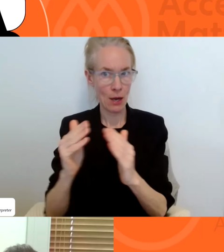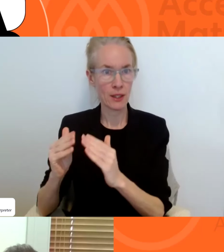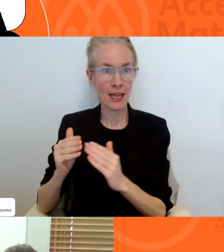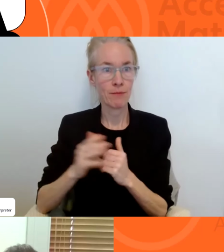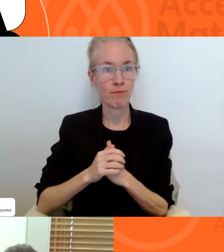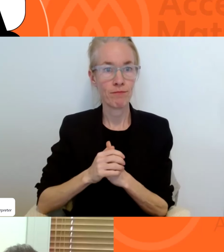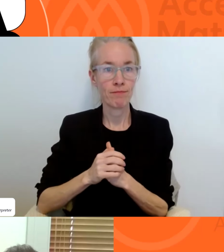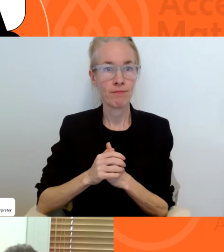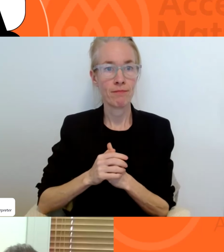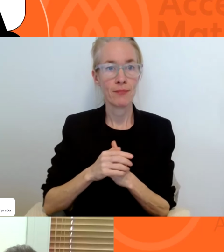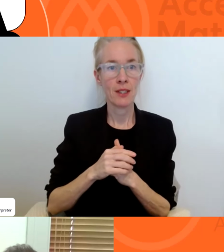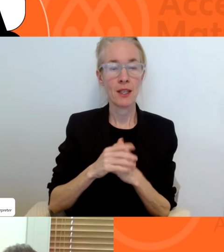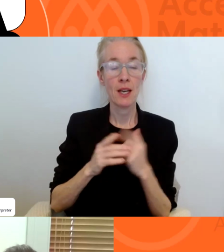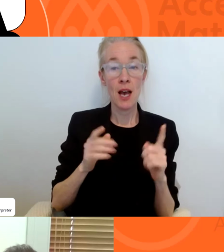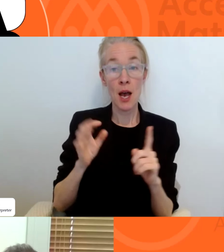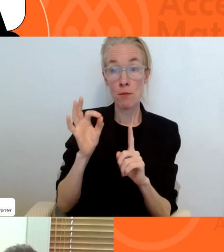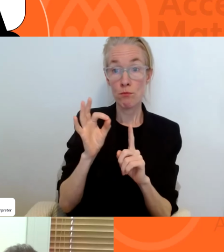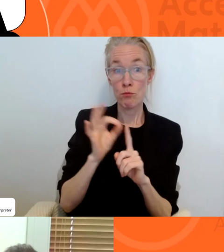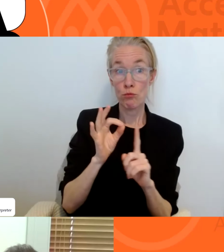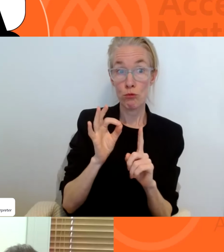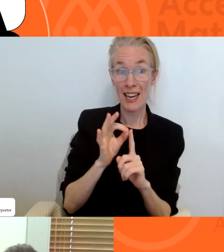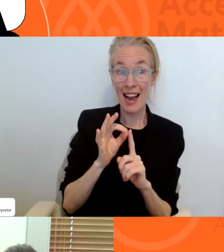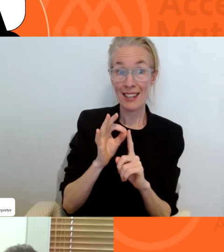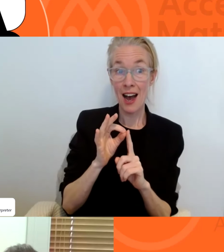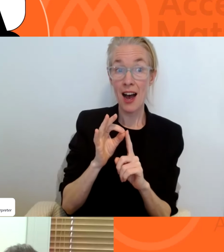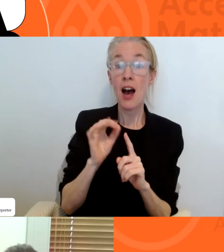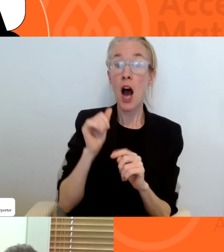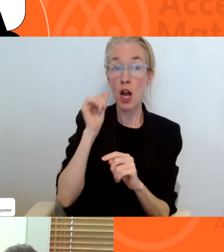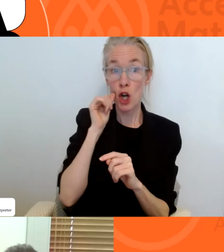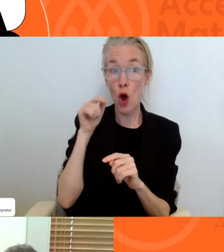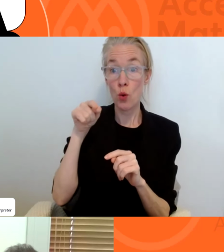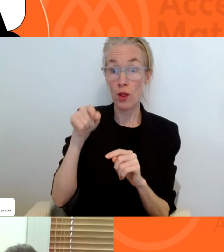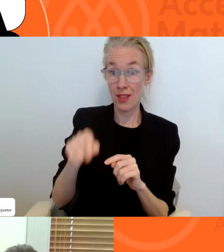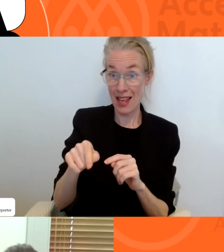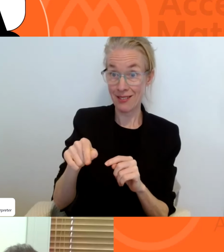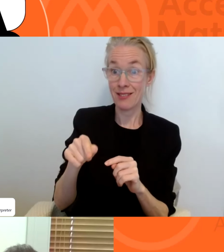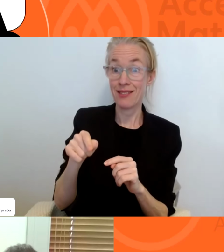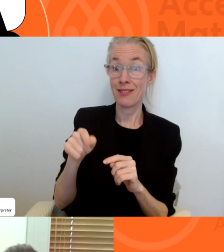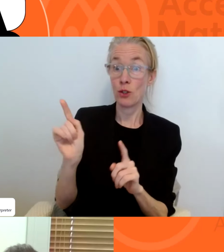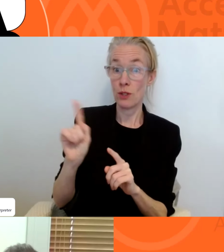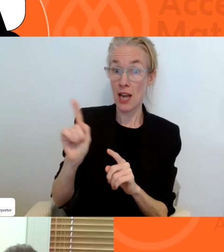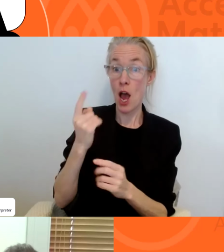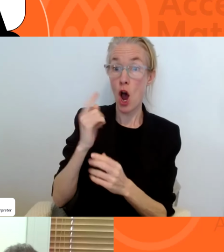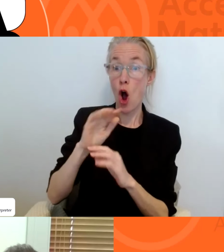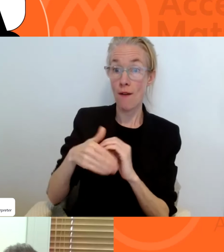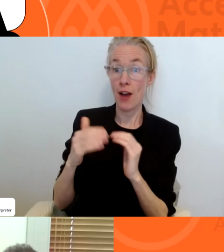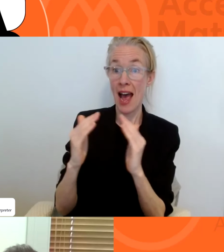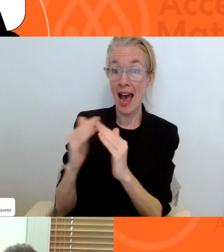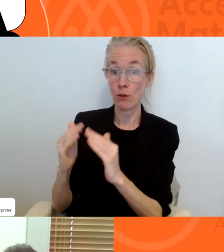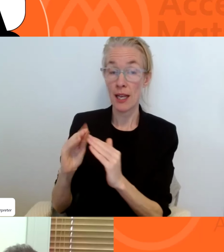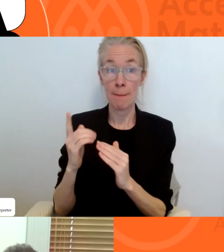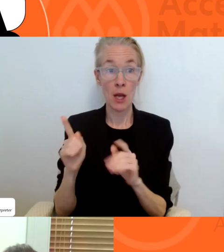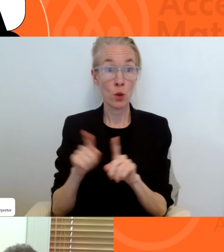that's focused on housing, but equally I'm doing that in the disability space with our education spokesperson, transport and others as well. So